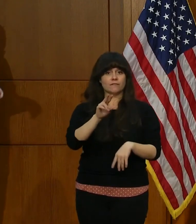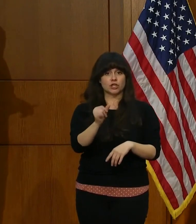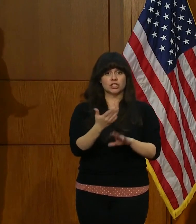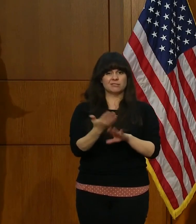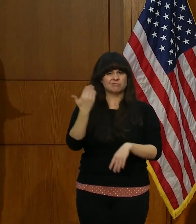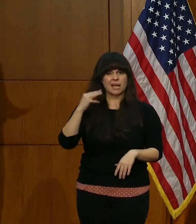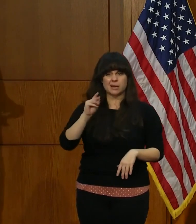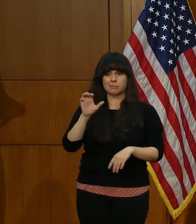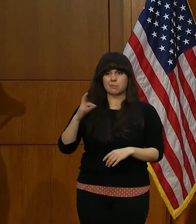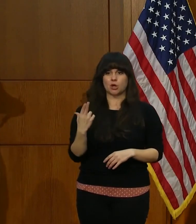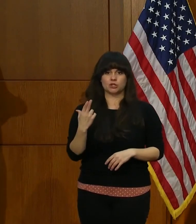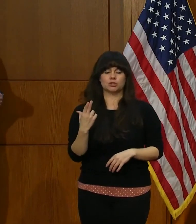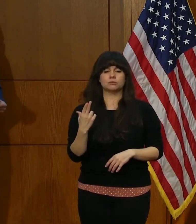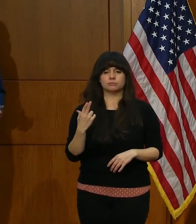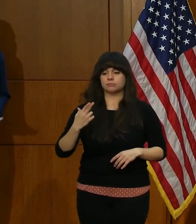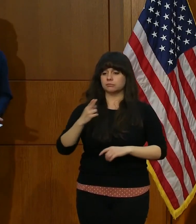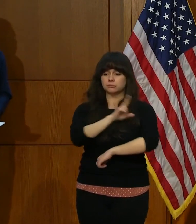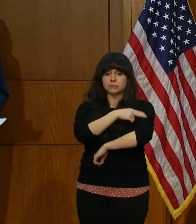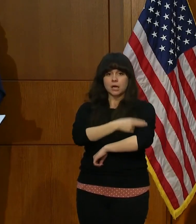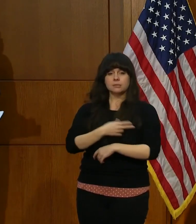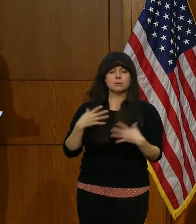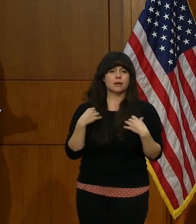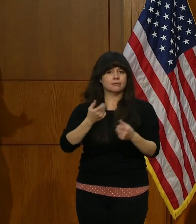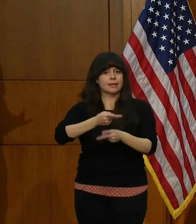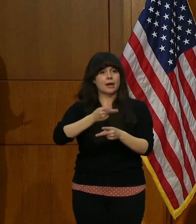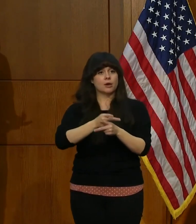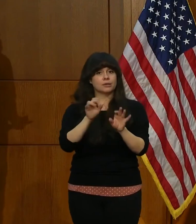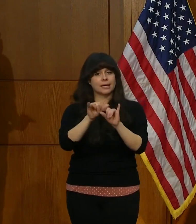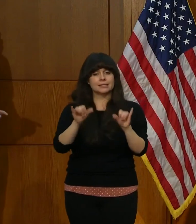THIS PANDEMIC STARTED IN VIRGINIA BACK IN IN MARCH, THE